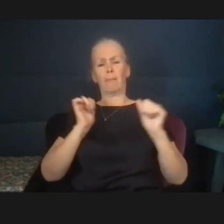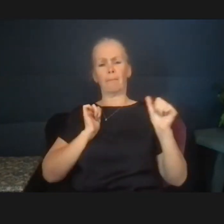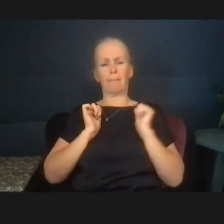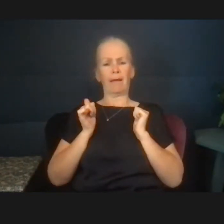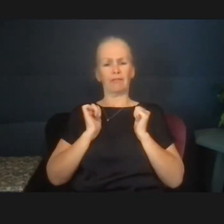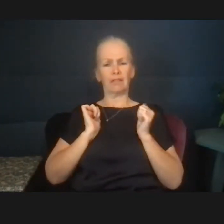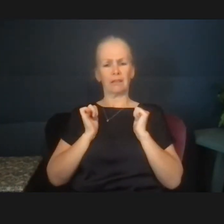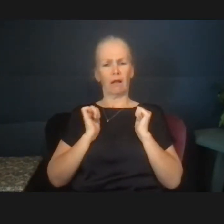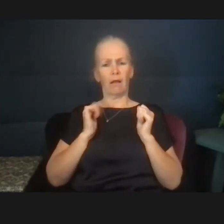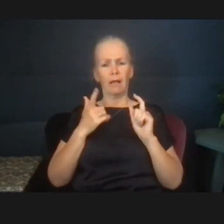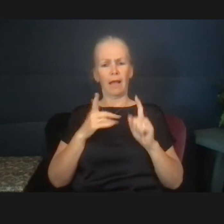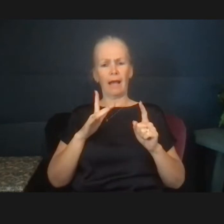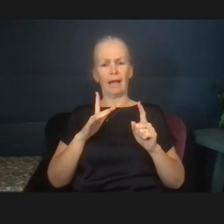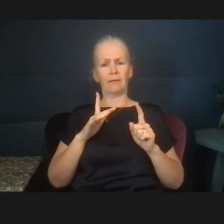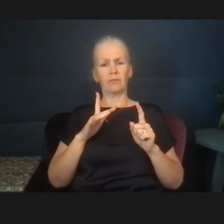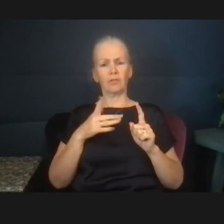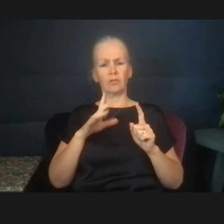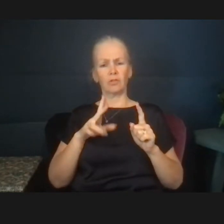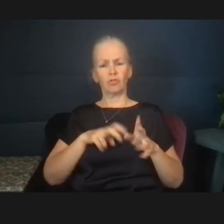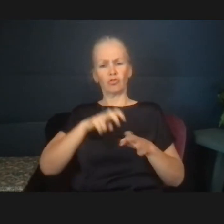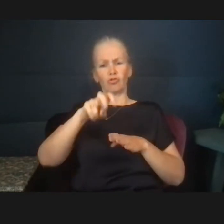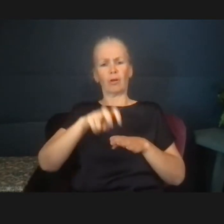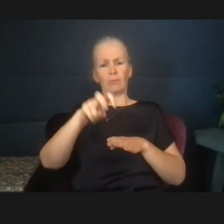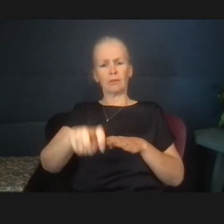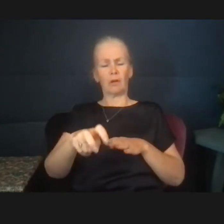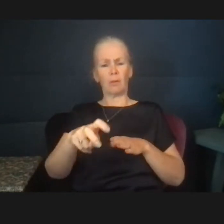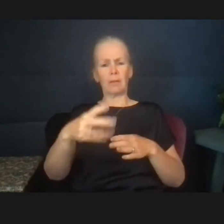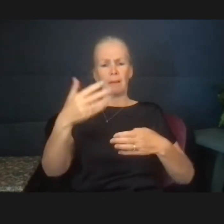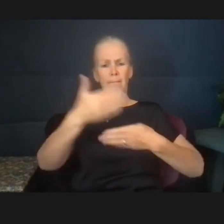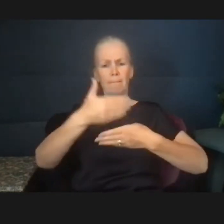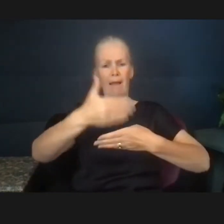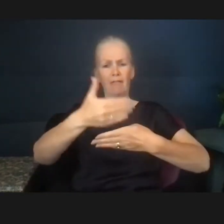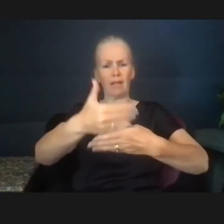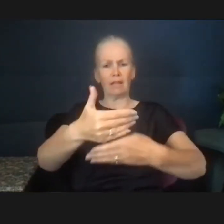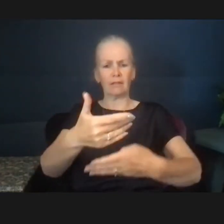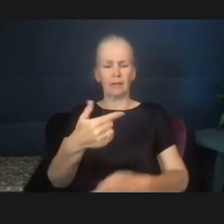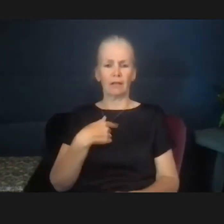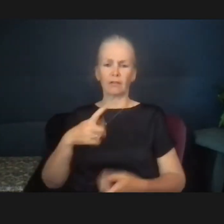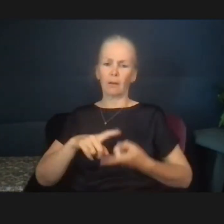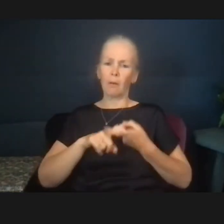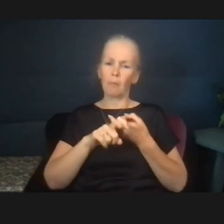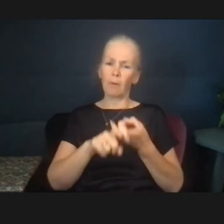have to cross and jump so many hurdles. I mean, I've just applied for one of the Inns of Court,